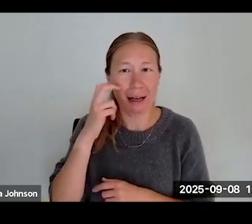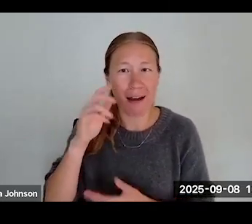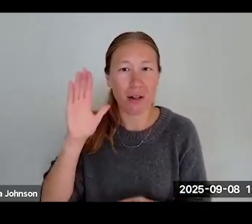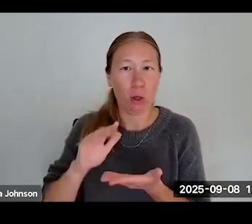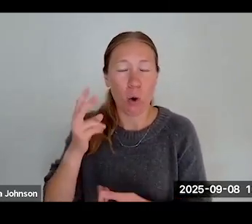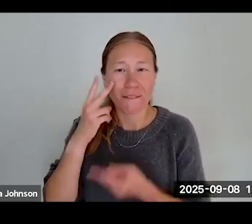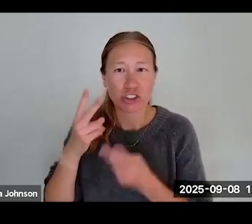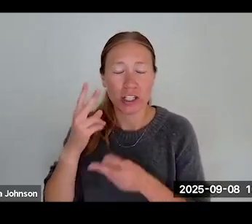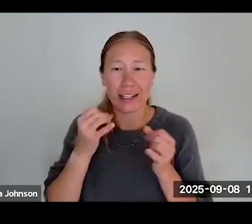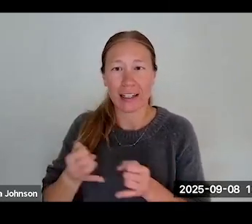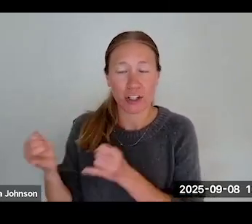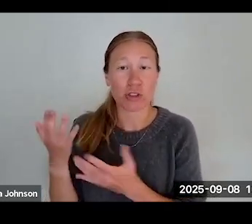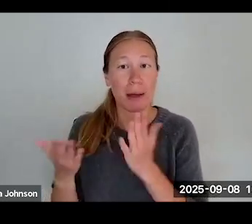who may use tools like screen readers.